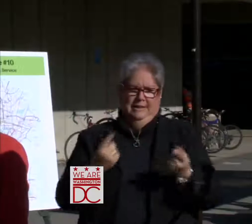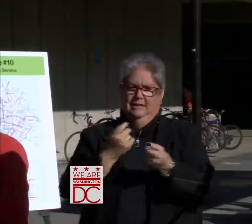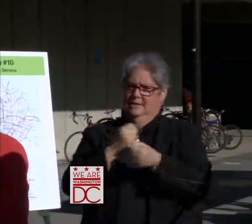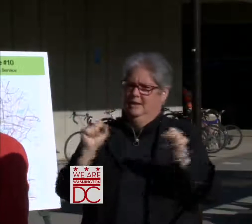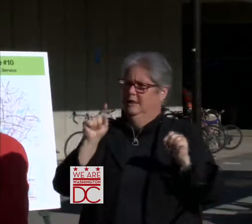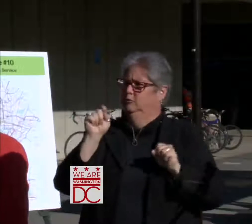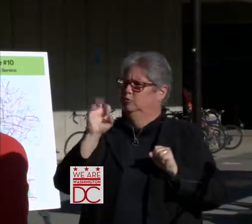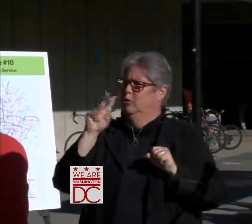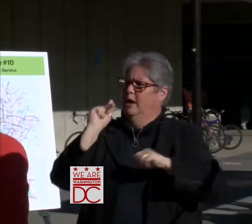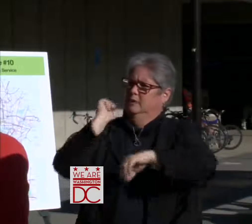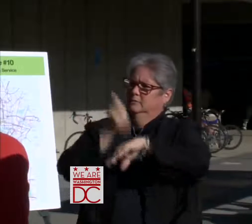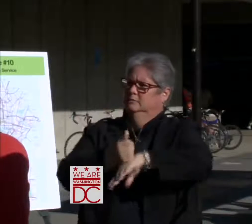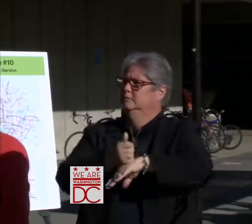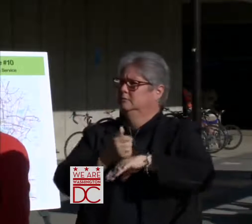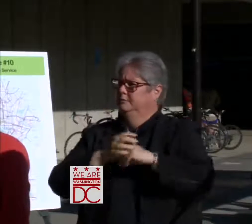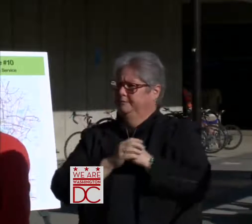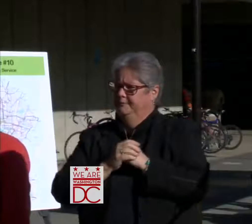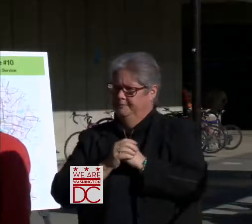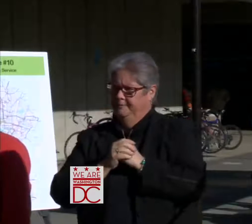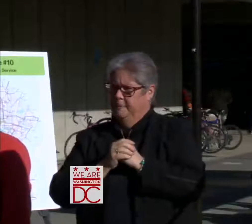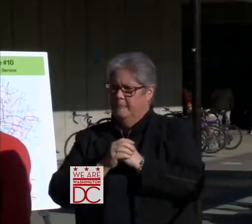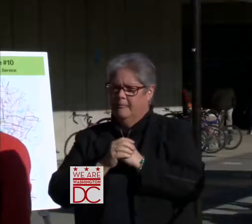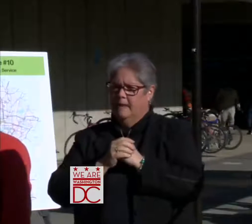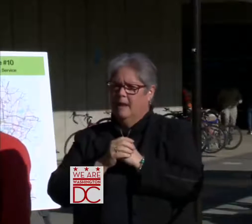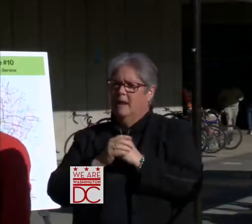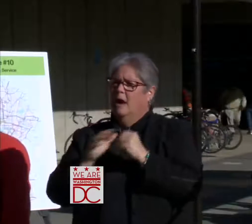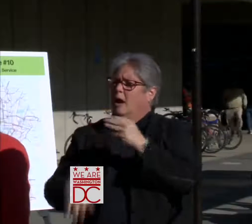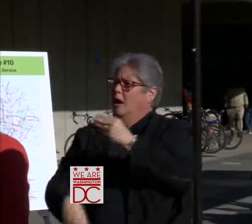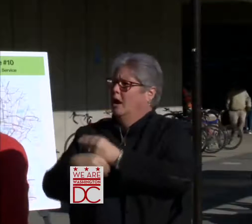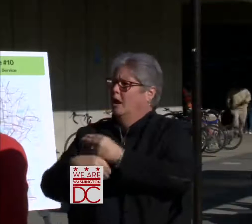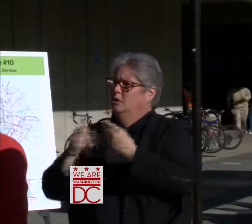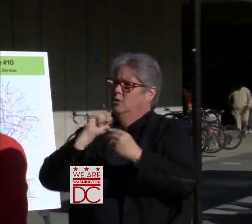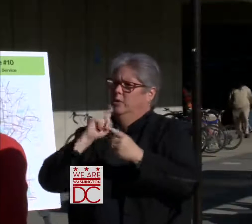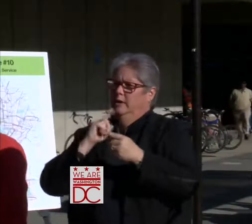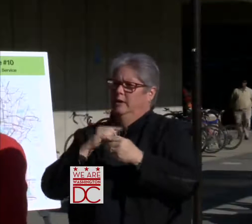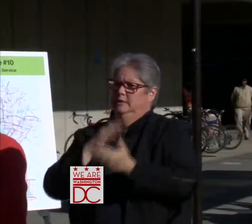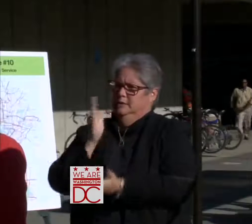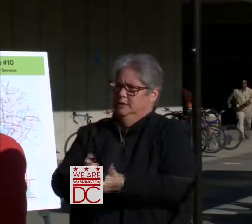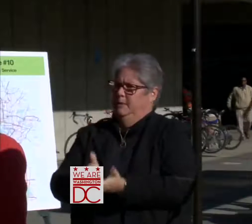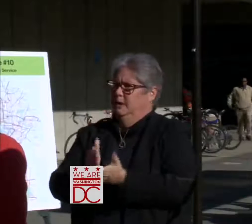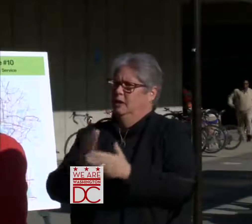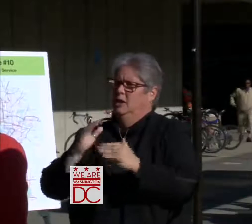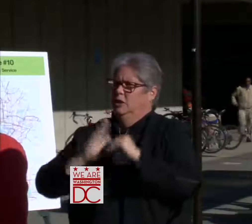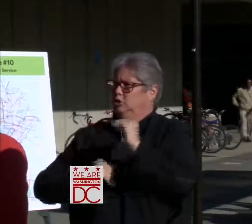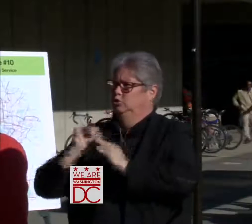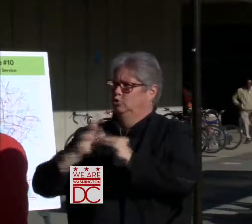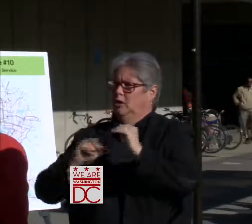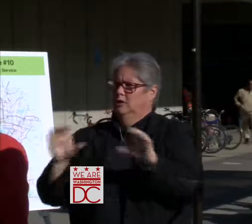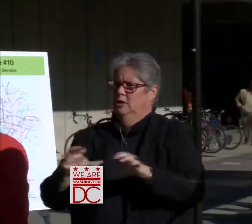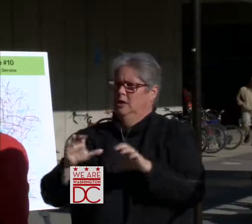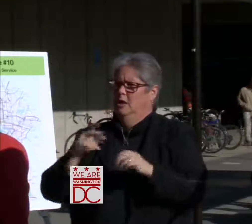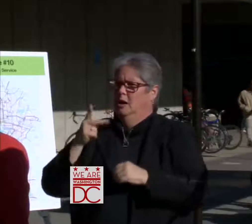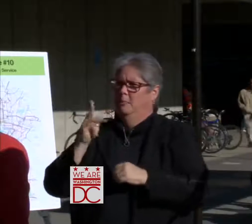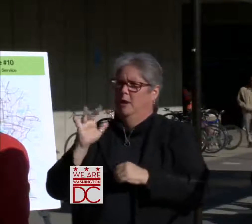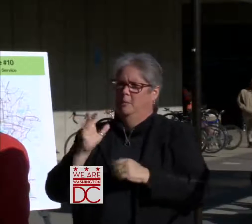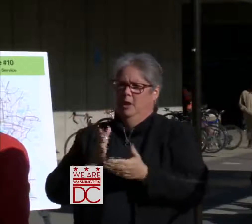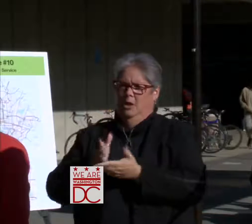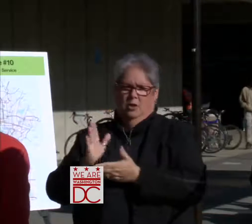EFFORT. IN ADDITION TO THAT WE'VE SUSPENDED THE CONSTRUCTION ACTIVITIES IN THE PUBLIC RIGHT-OF-WAY ON KEY CORRIDORS